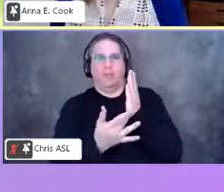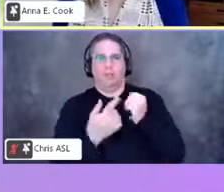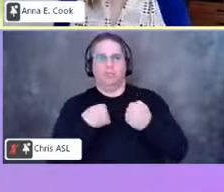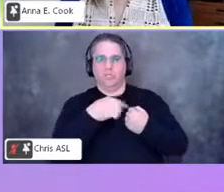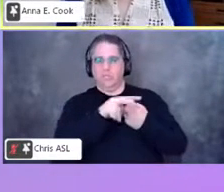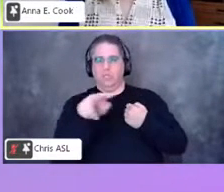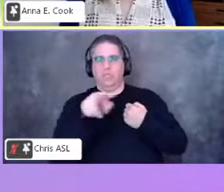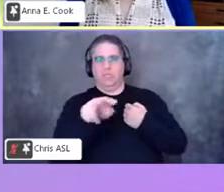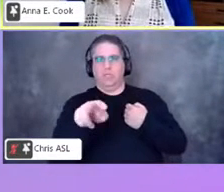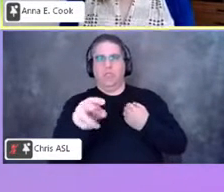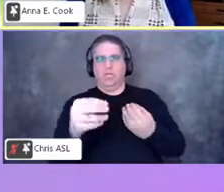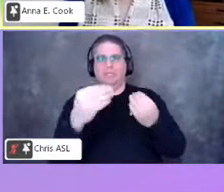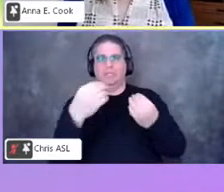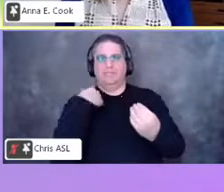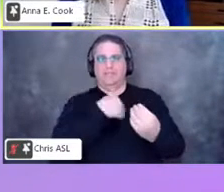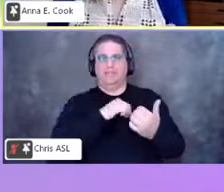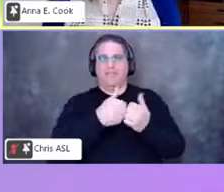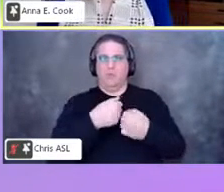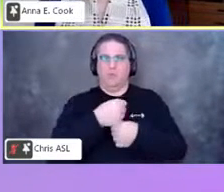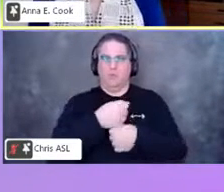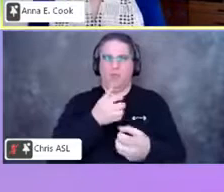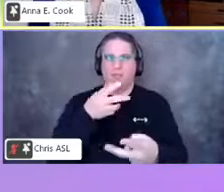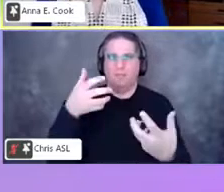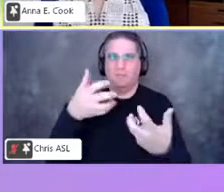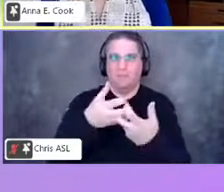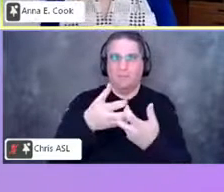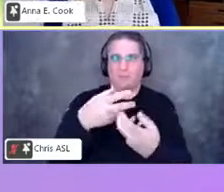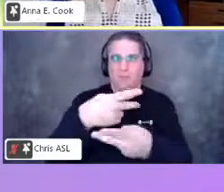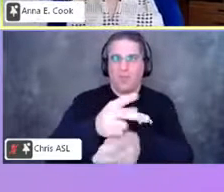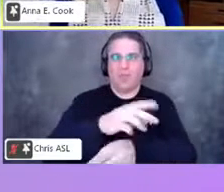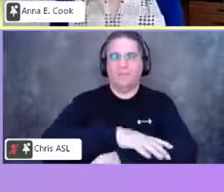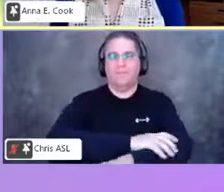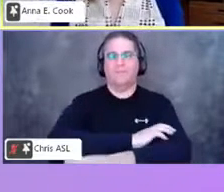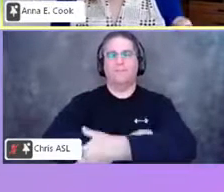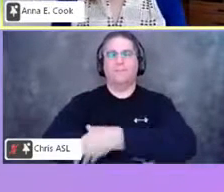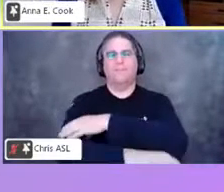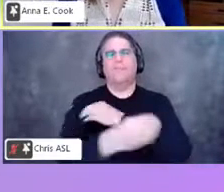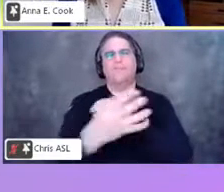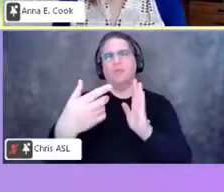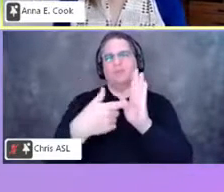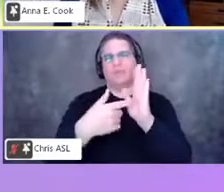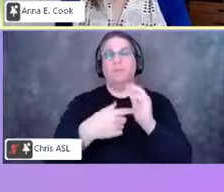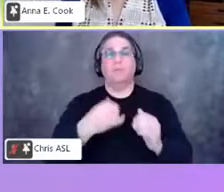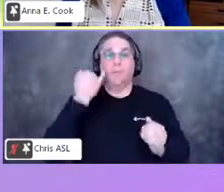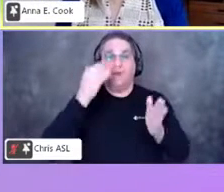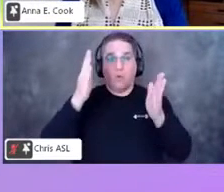so for example how might someone remember where to put keys in a new home